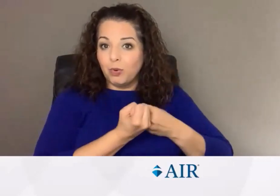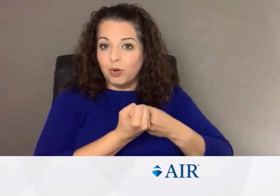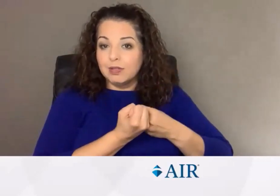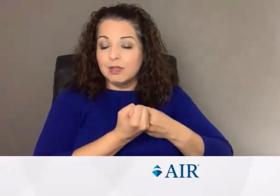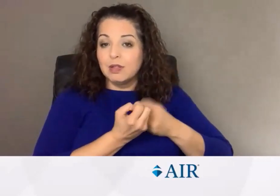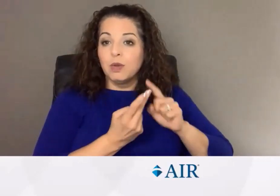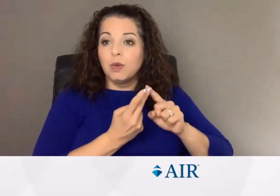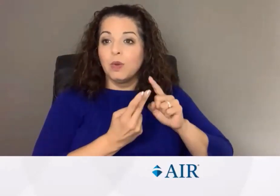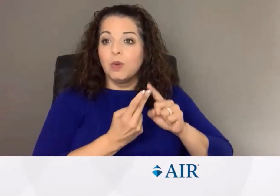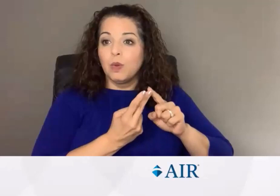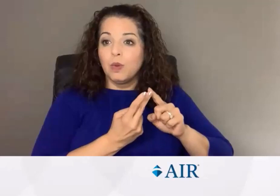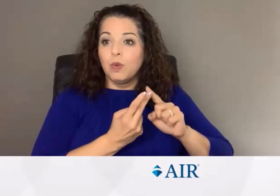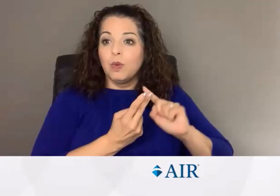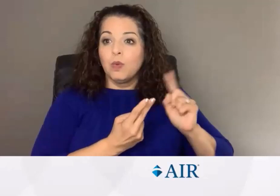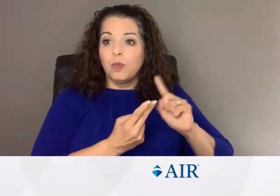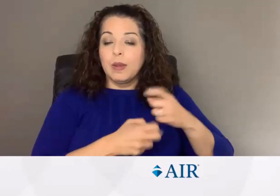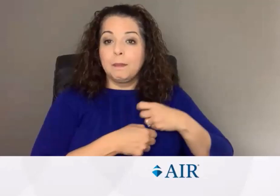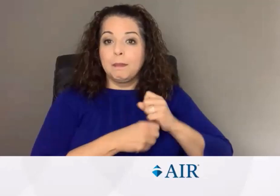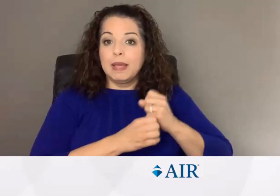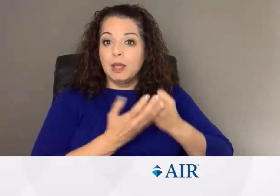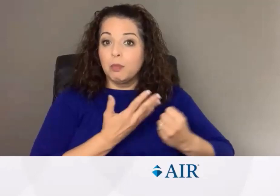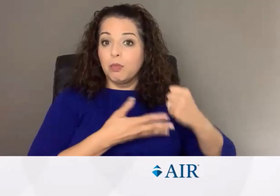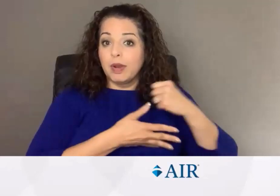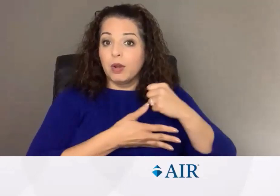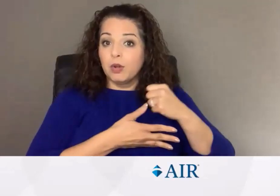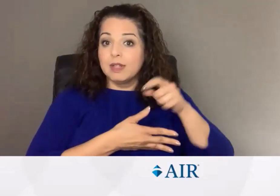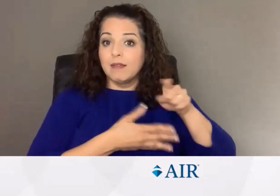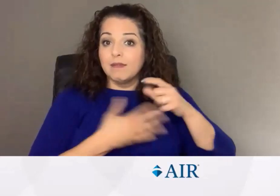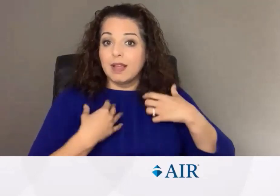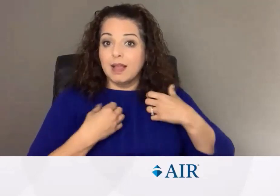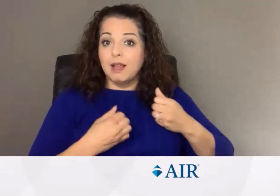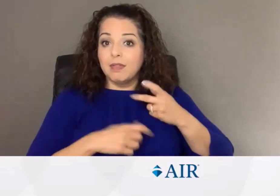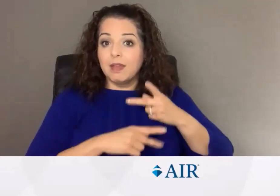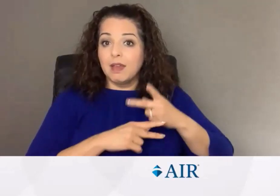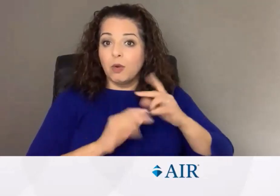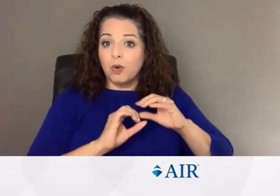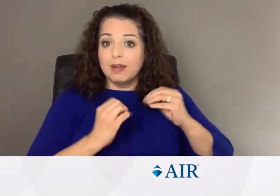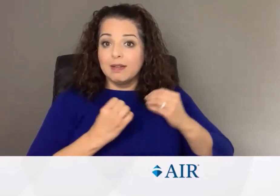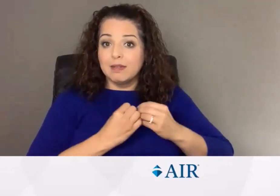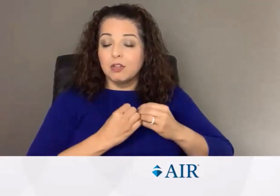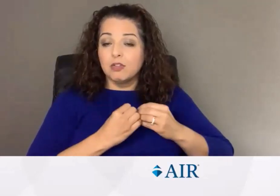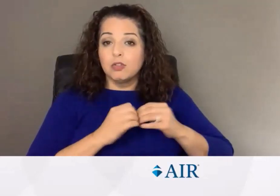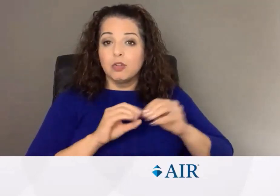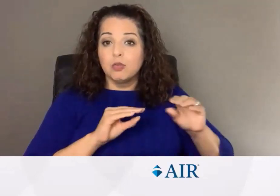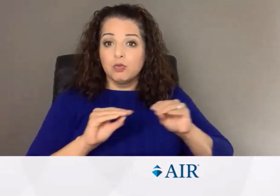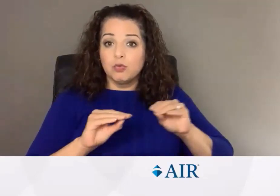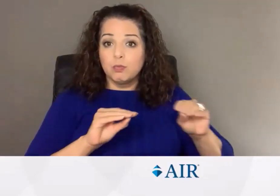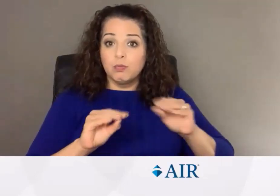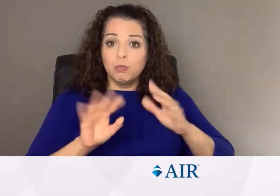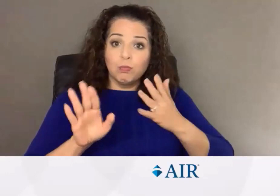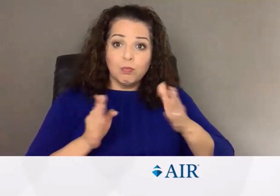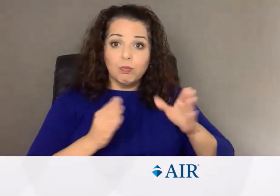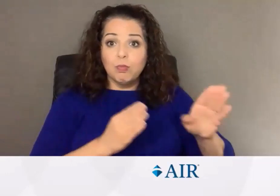it a priority of the healthcare organizations to move evidence into practice because